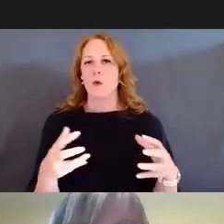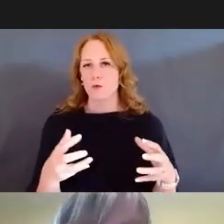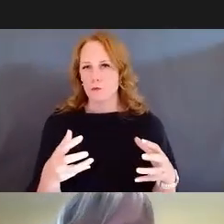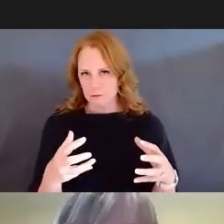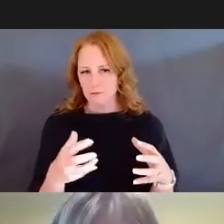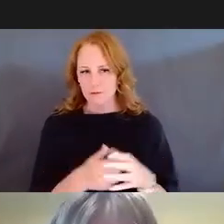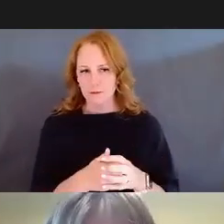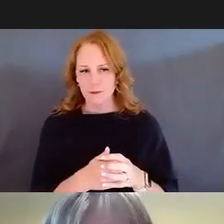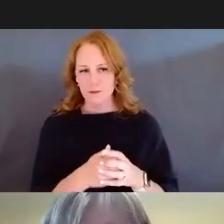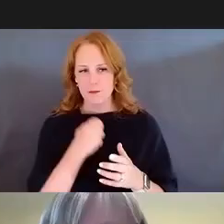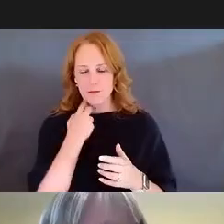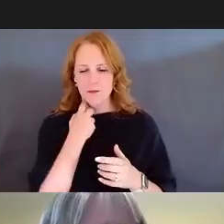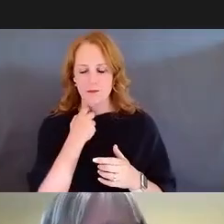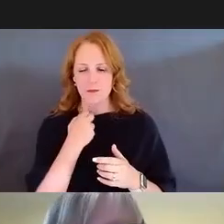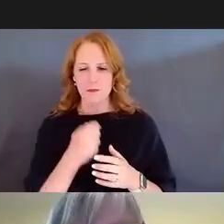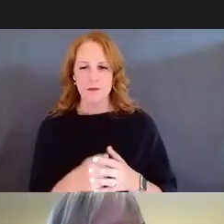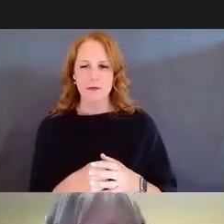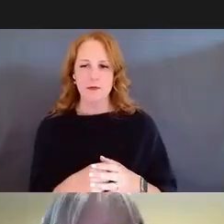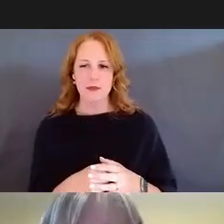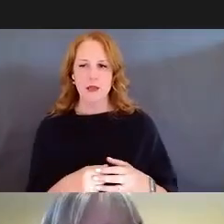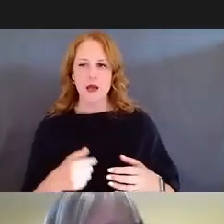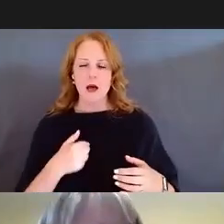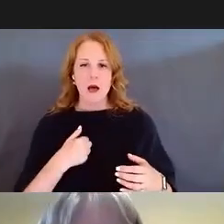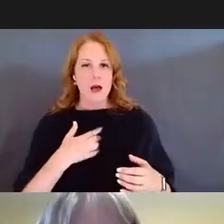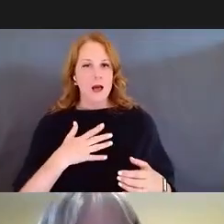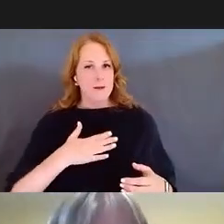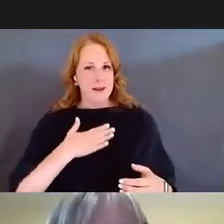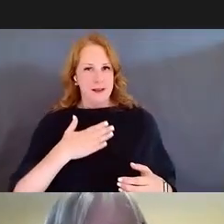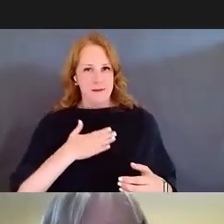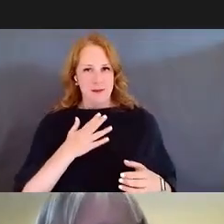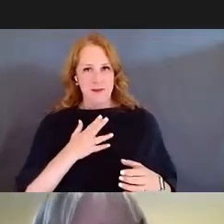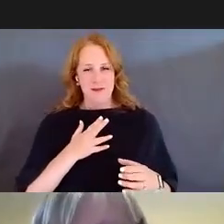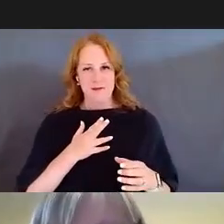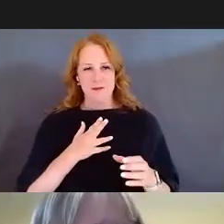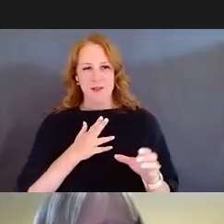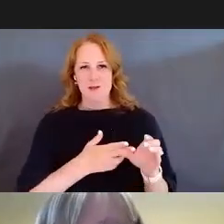So, with that, um, I am very happy to be joining Susan on Thursday for the office hour. So,